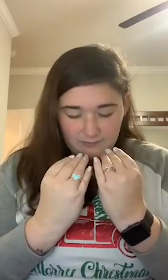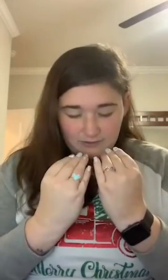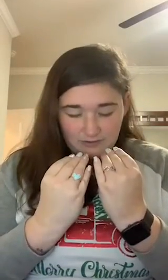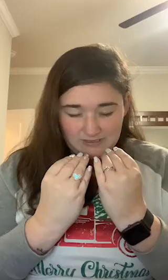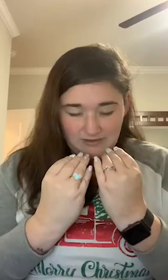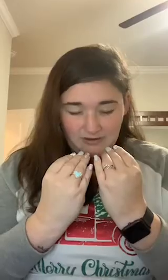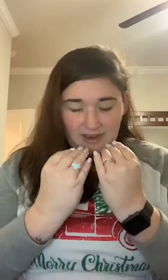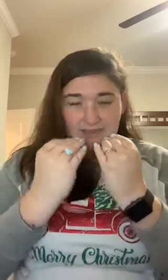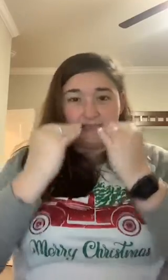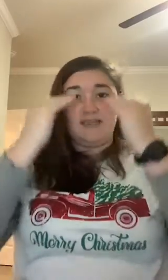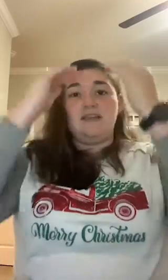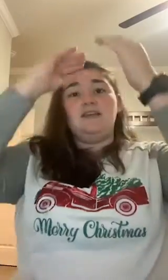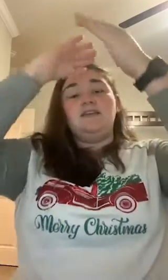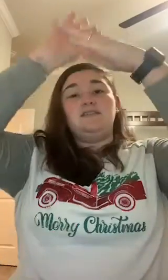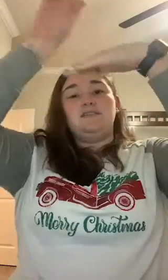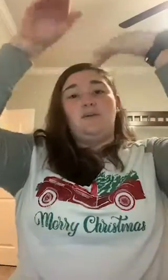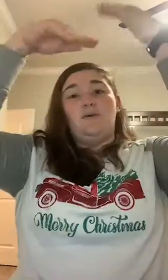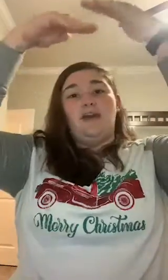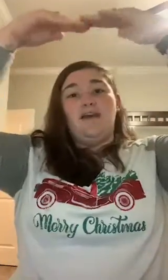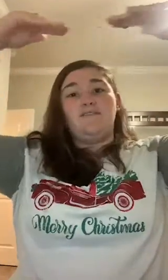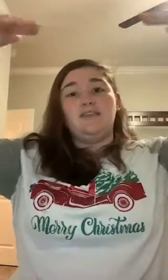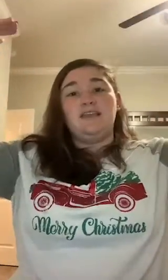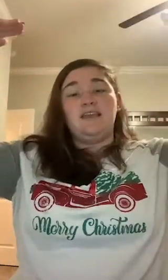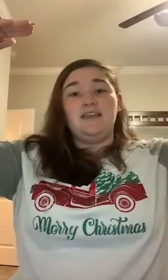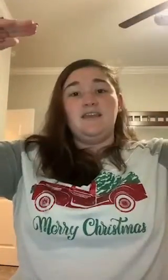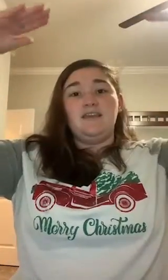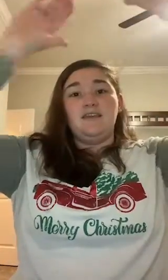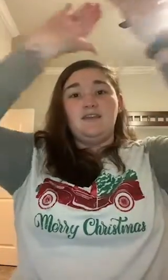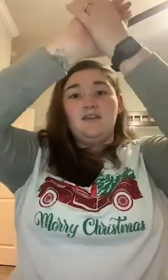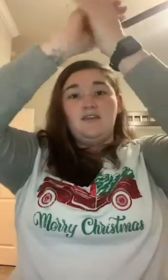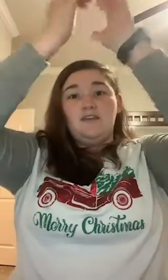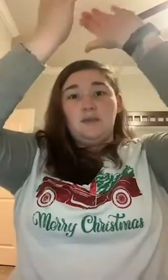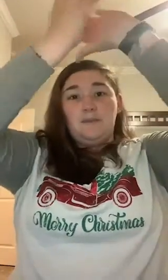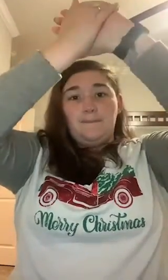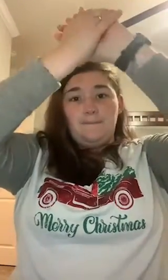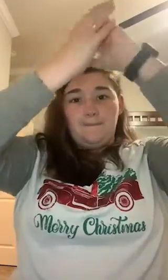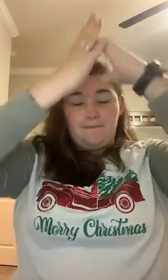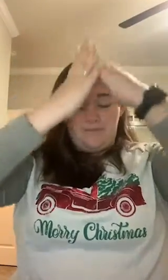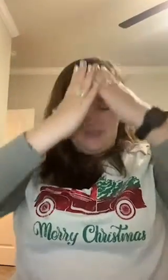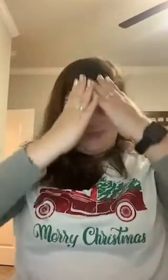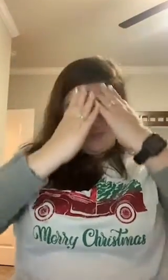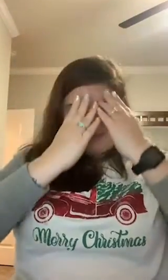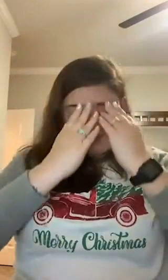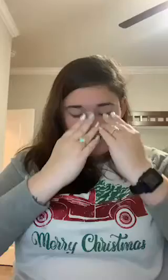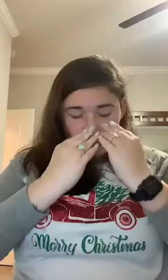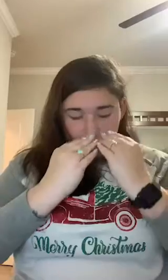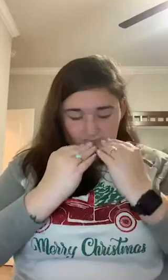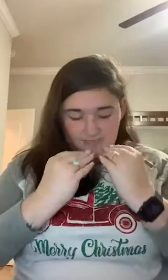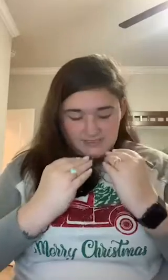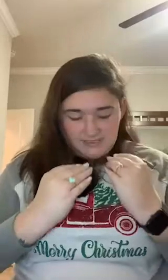closing our eyes so heavenly peace sleep